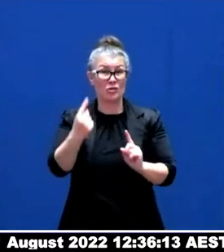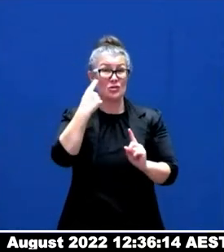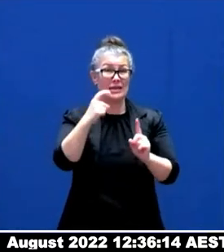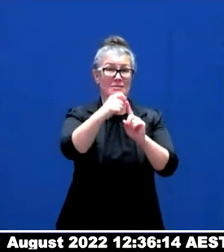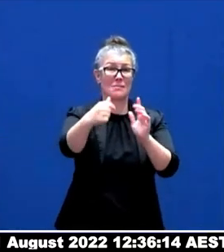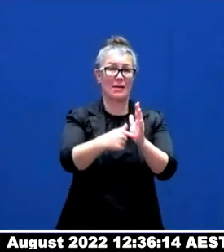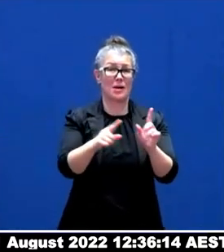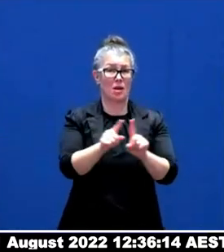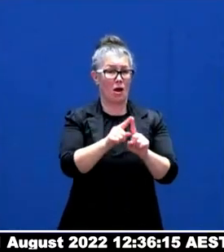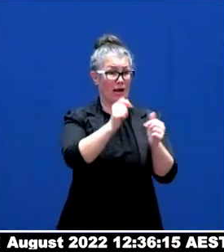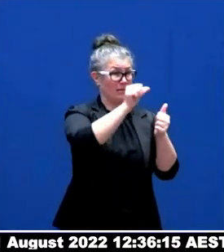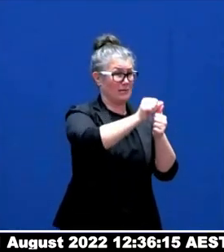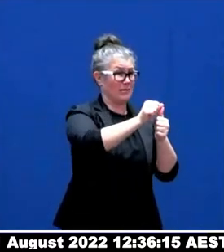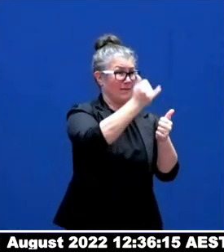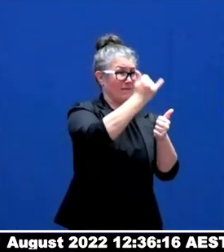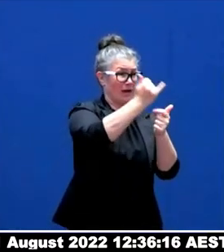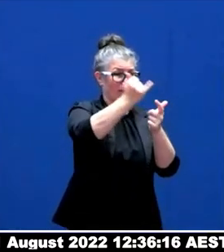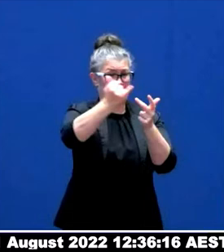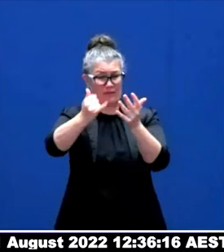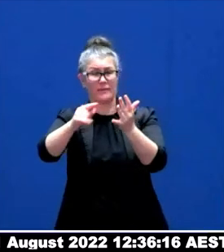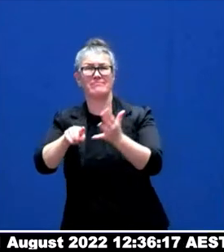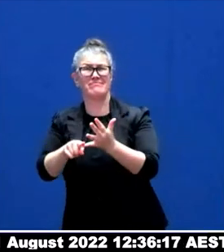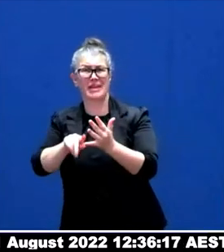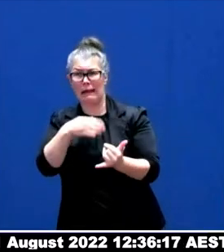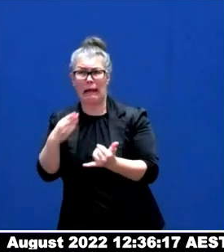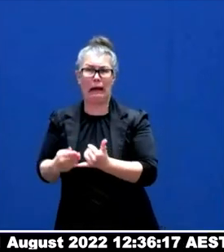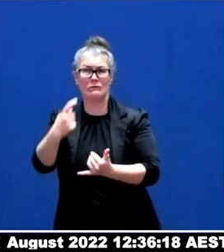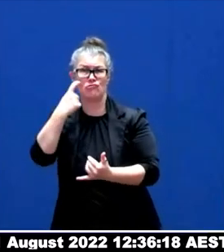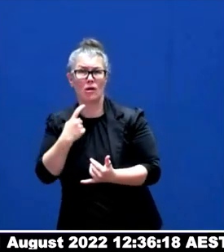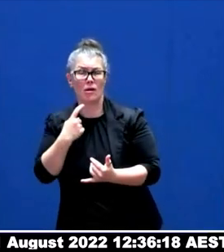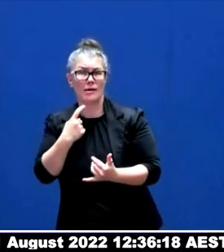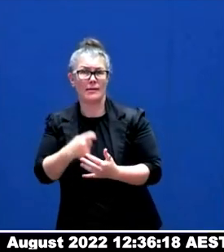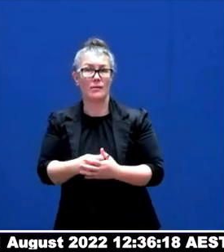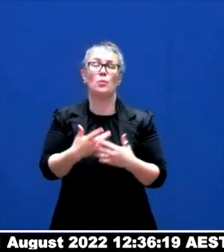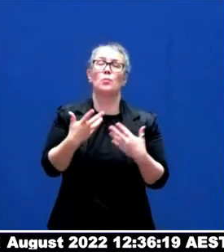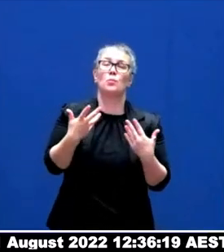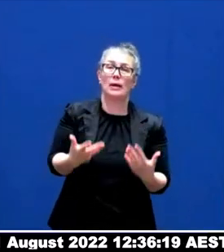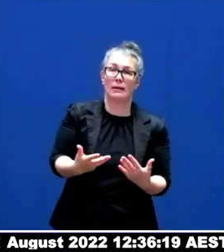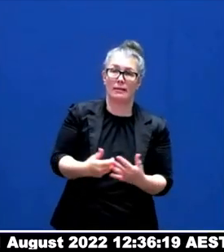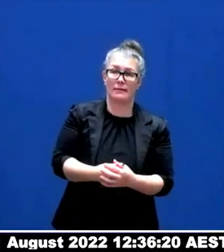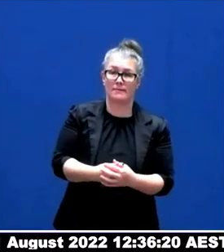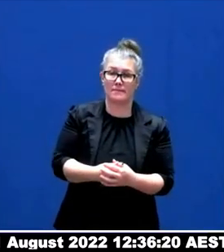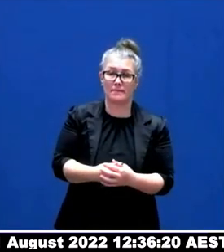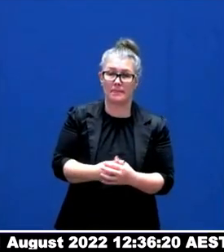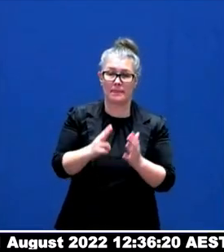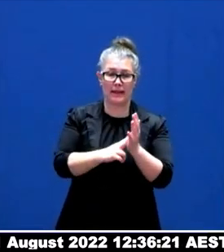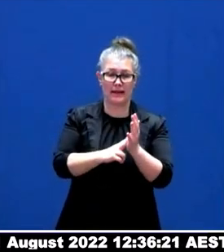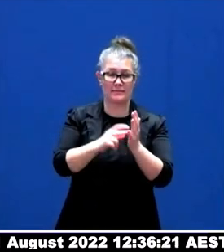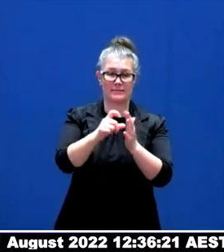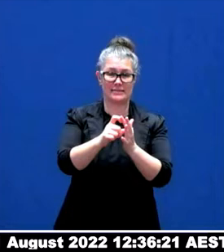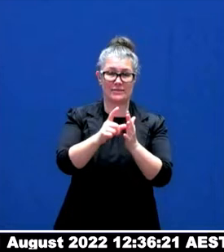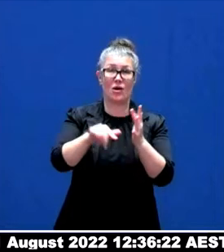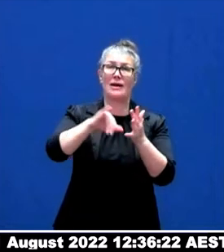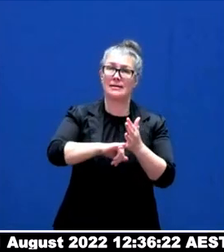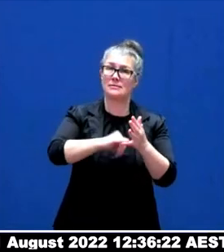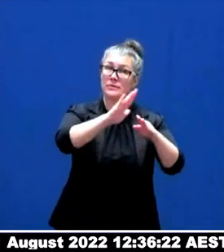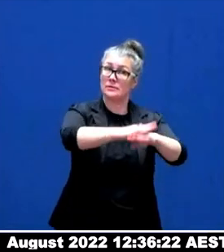The - also the intention of the - the NDIS in its establishment was that the